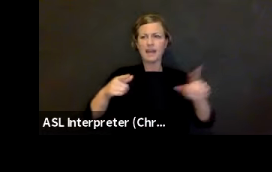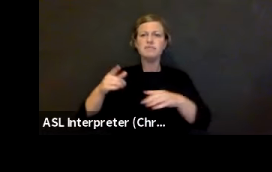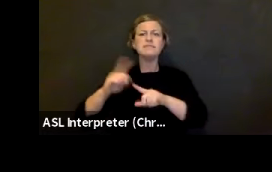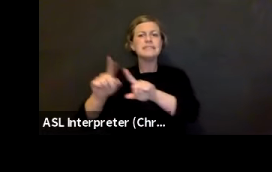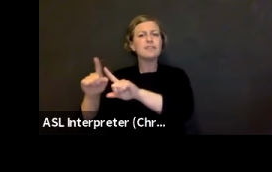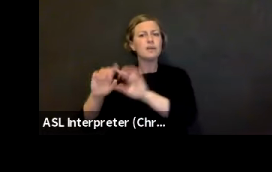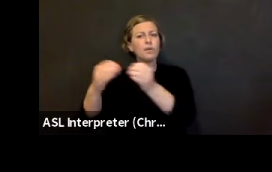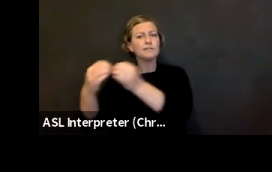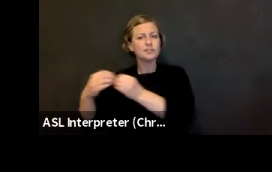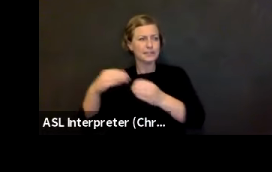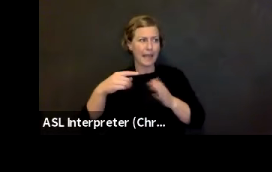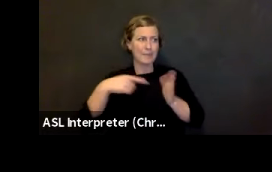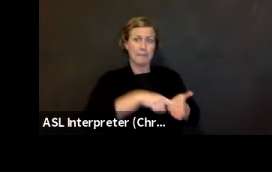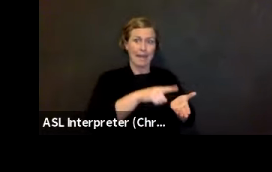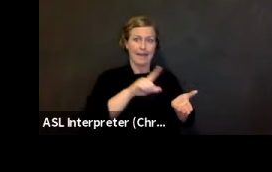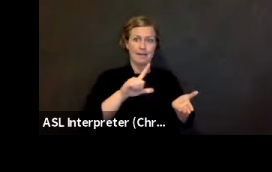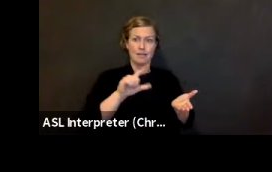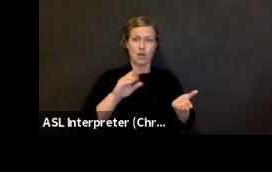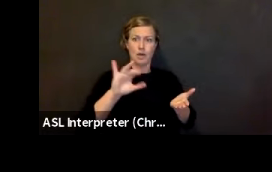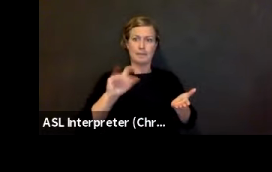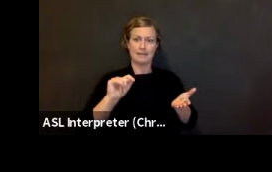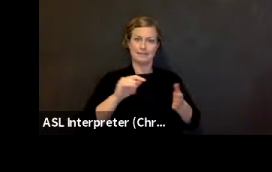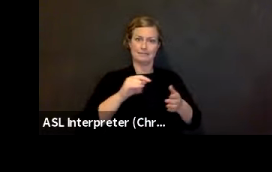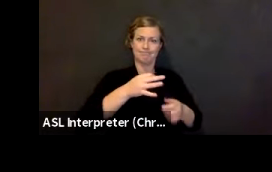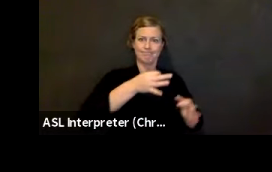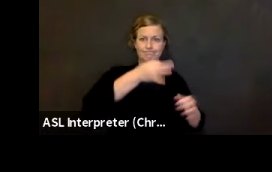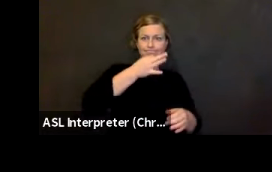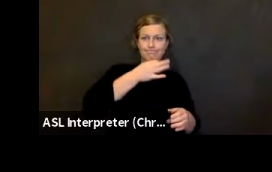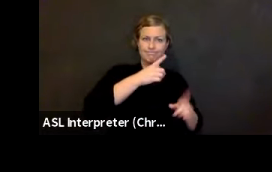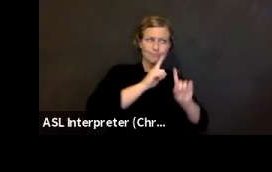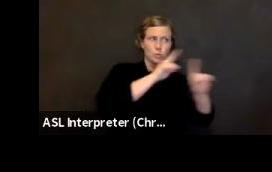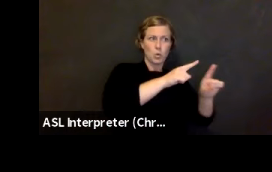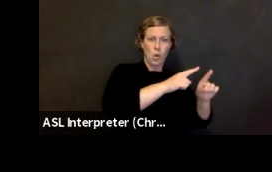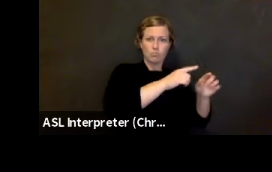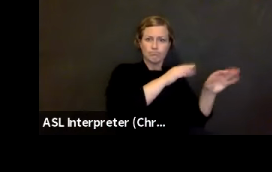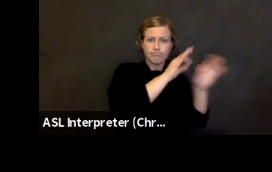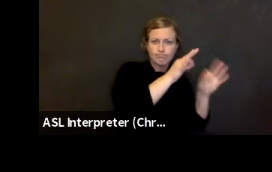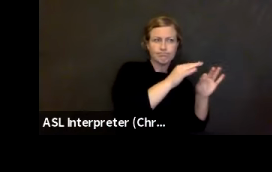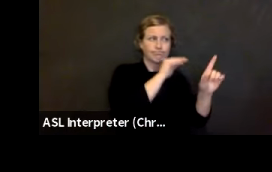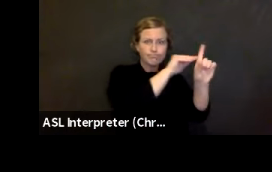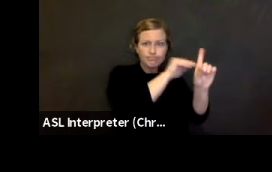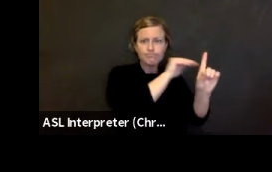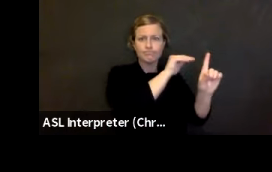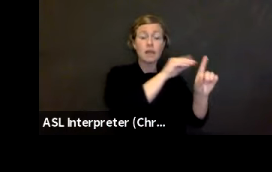to lawmakers around bills that have